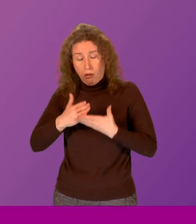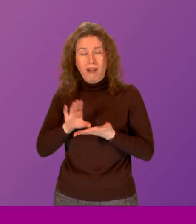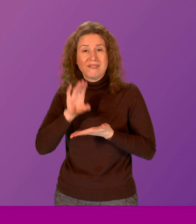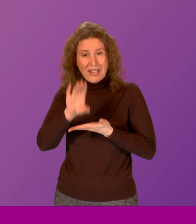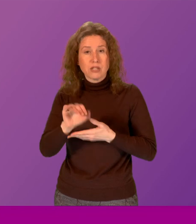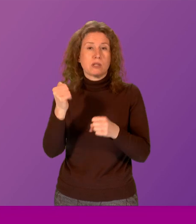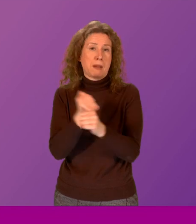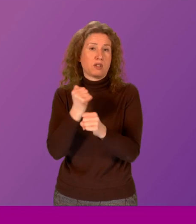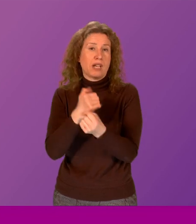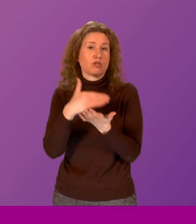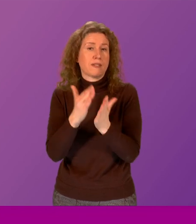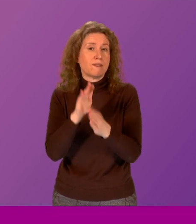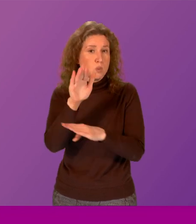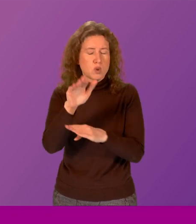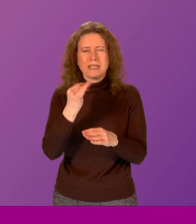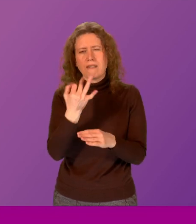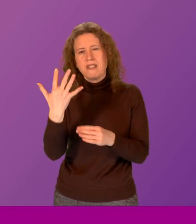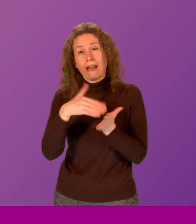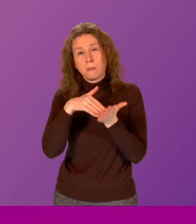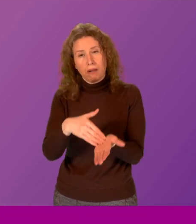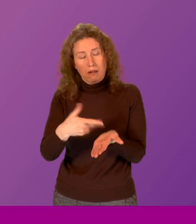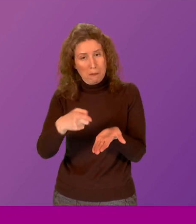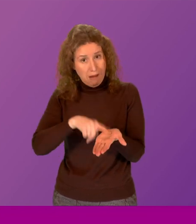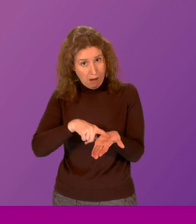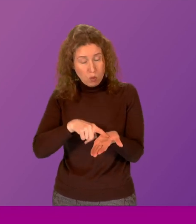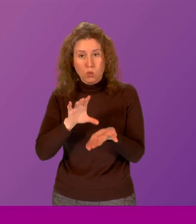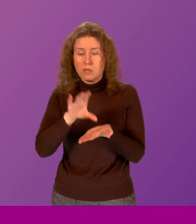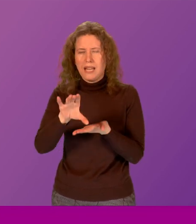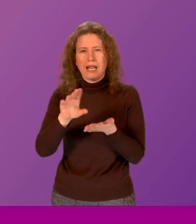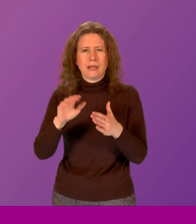sector’s future—notably £75 million in the flagship building of the National